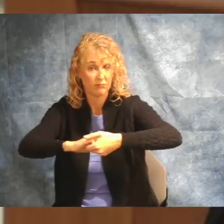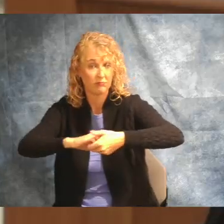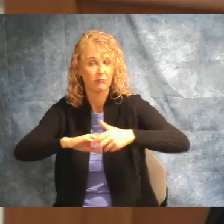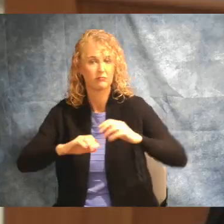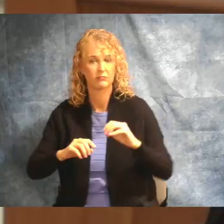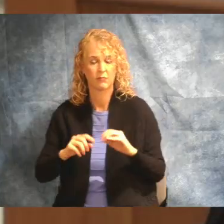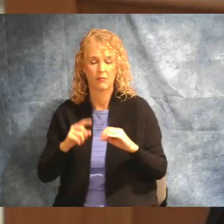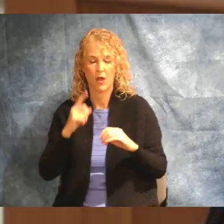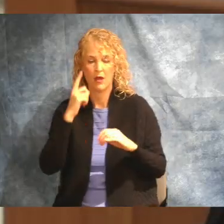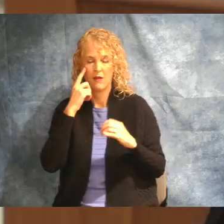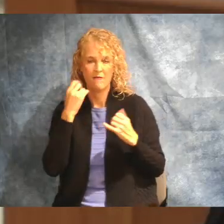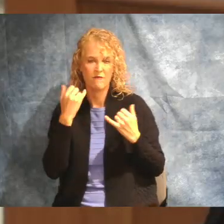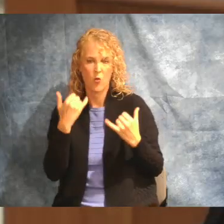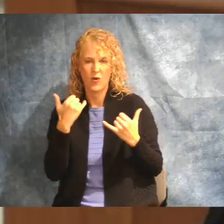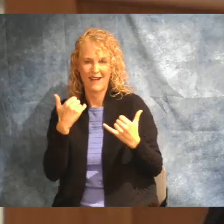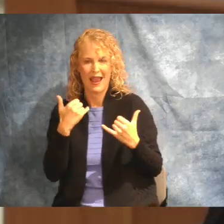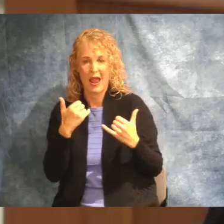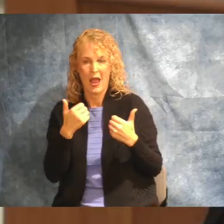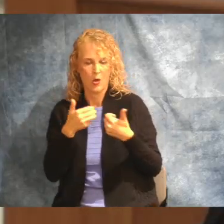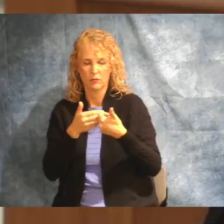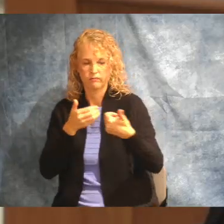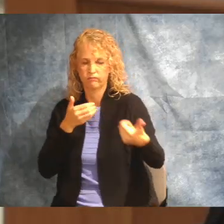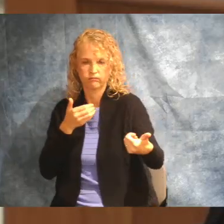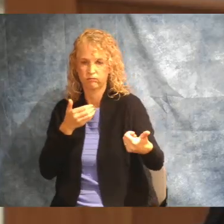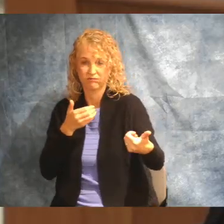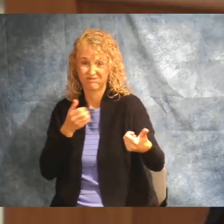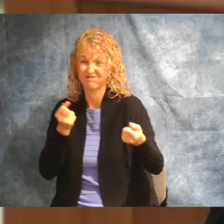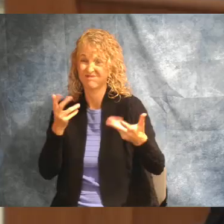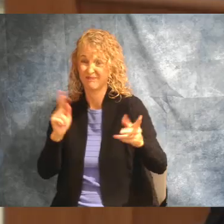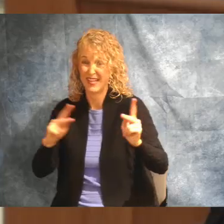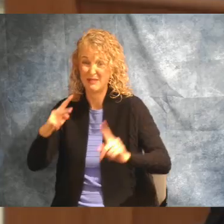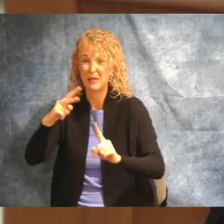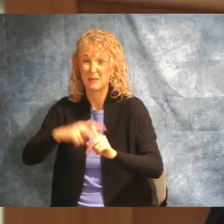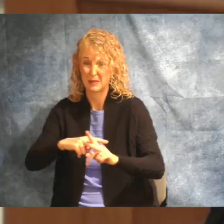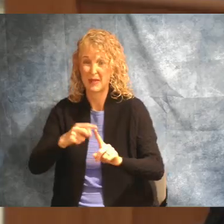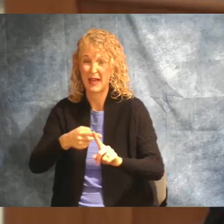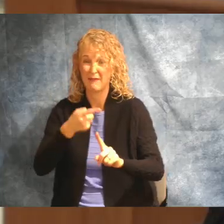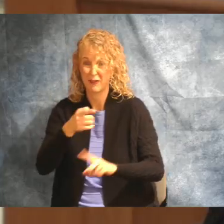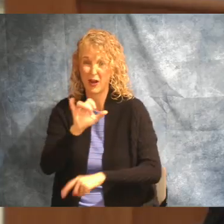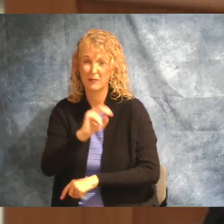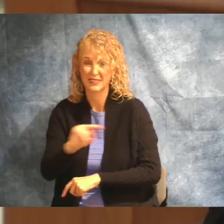so that we can serve folks there. We did get a lot of interest for folks in Cincinnati, but we